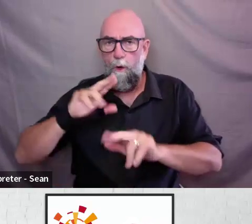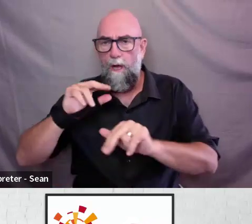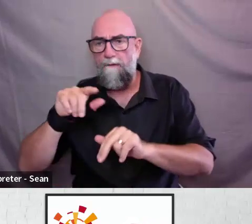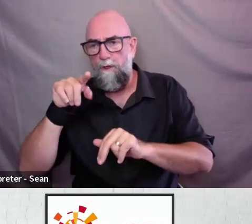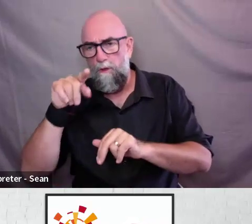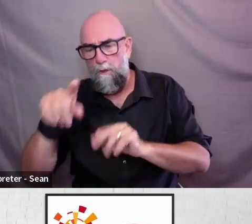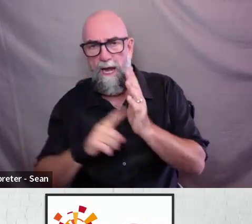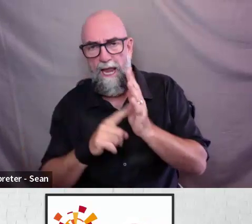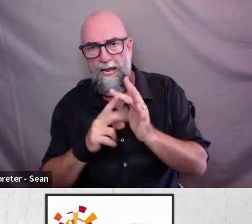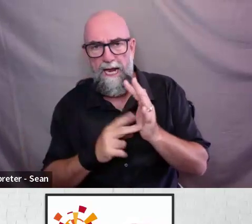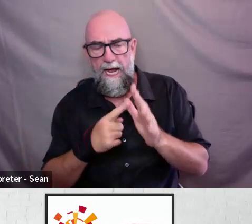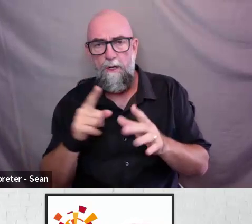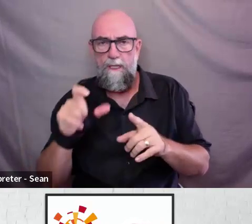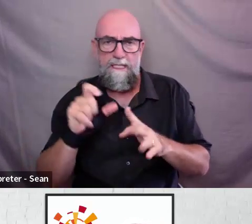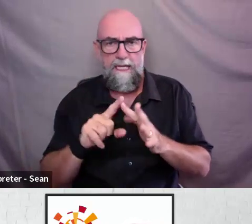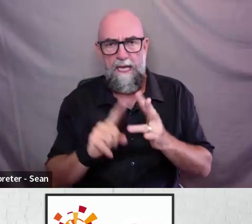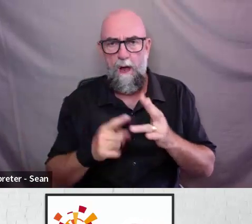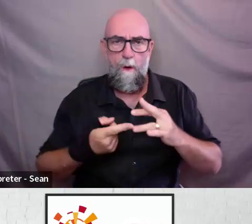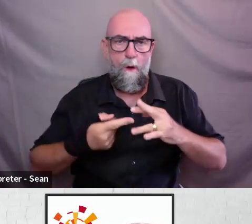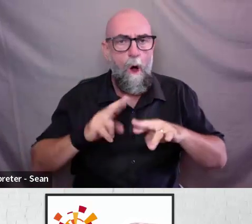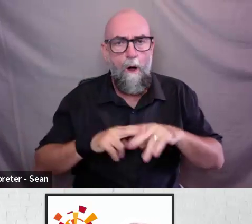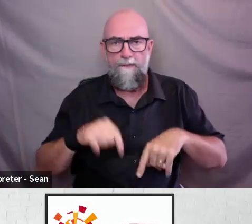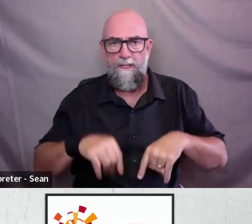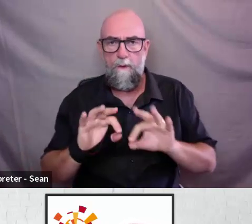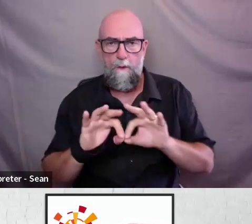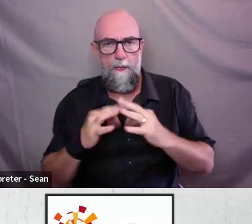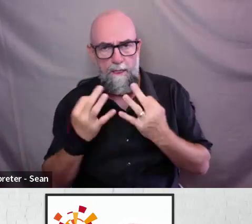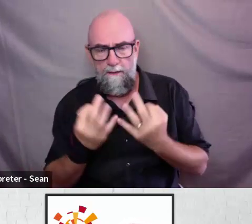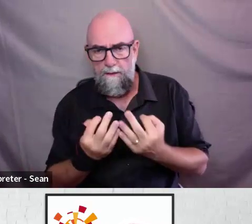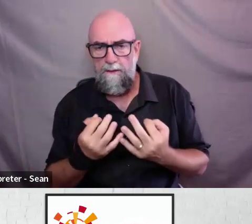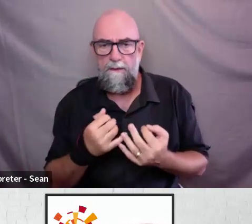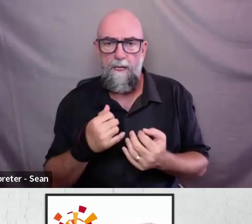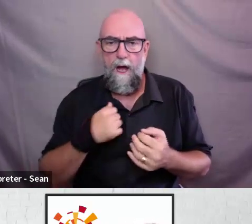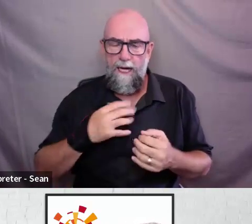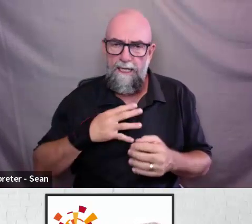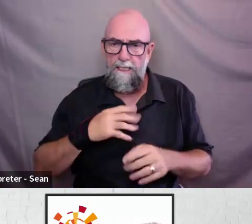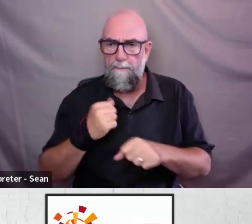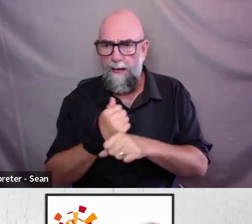what we ask from artists and people we work with, we need to take care of them.